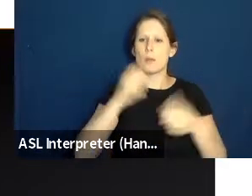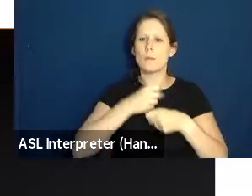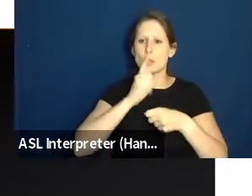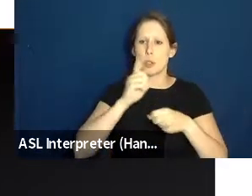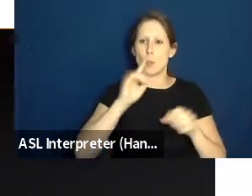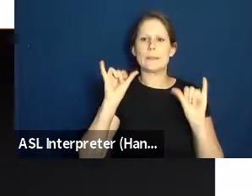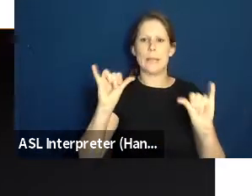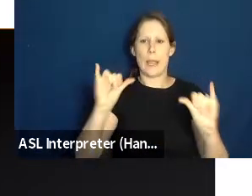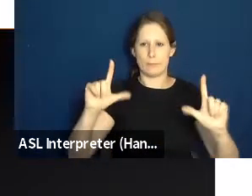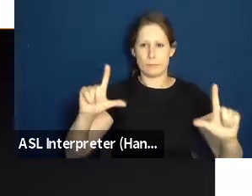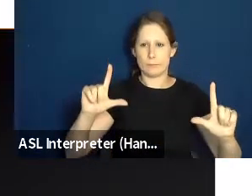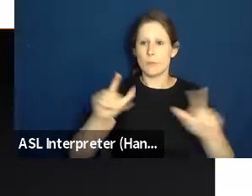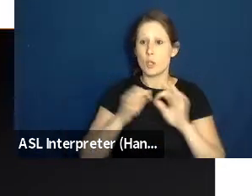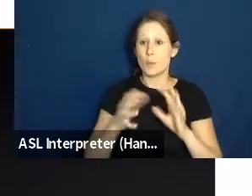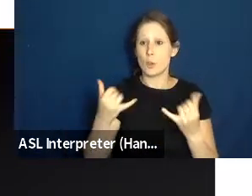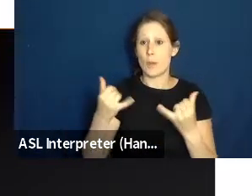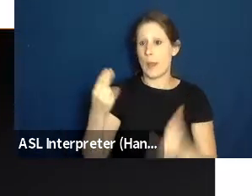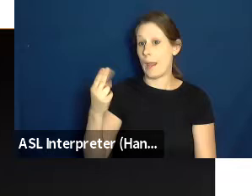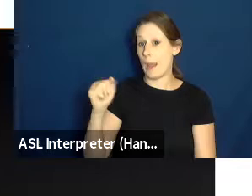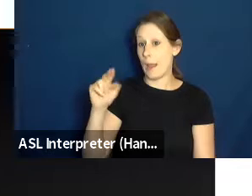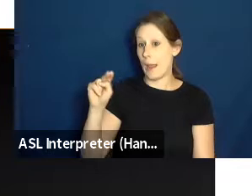interpreter is Hannah and hopefully you will have a second interpreter.